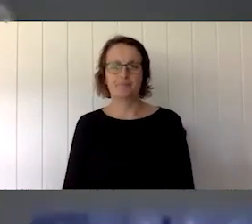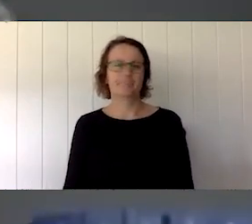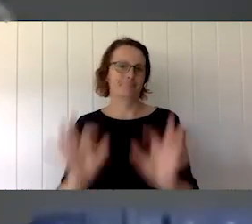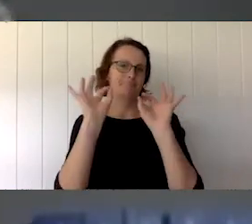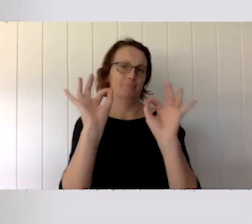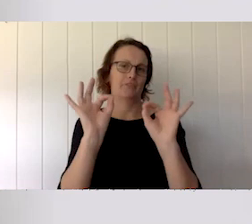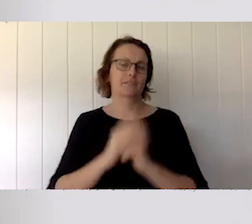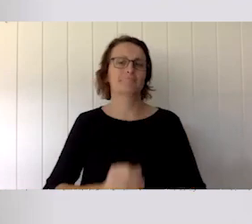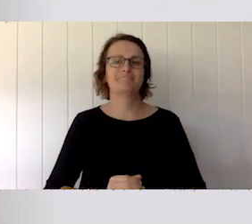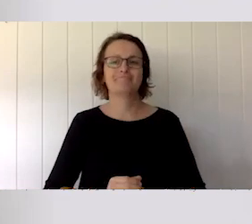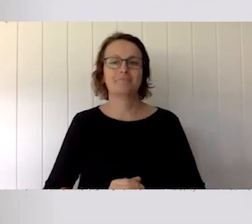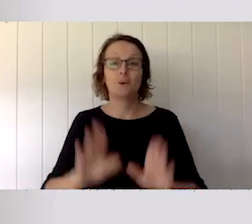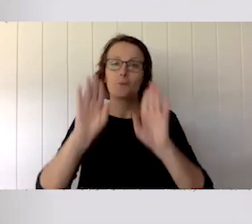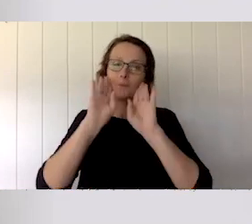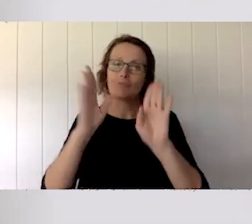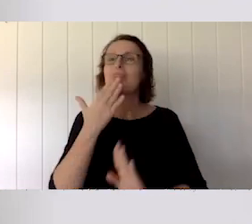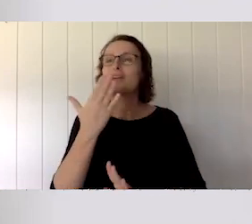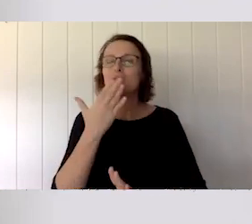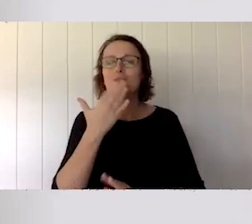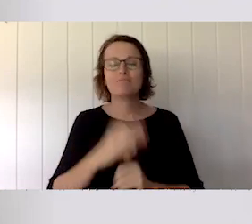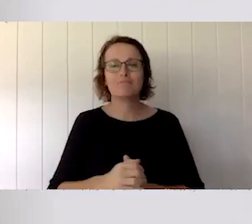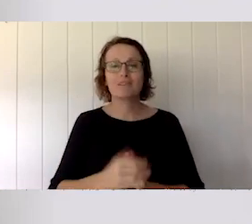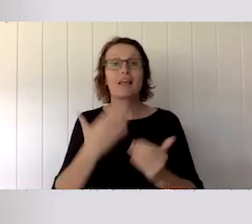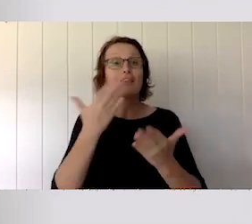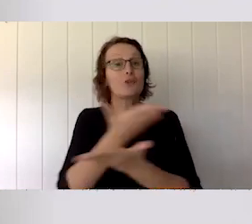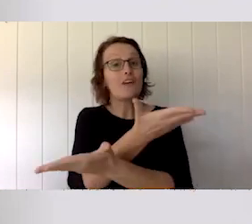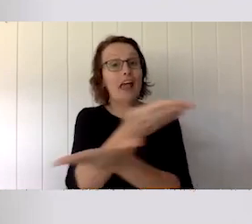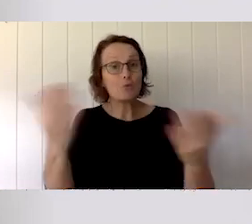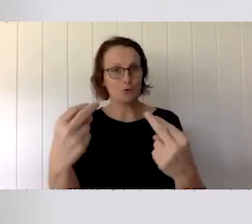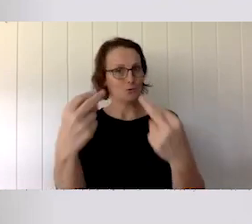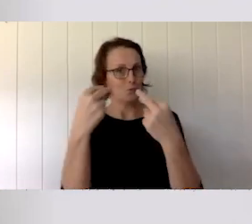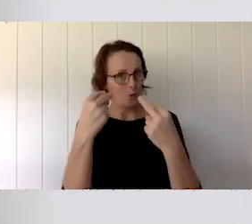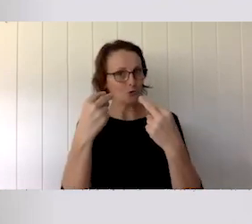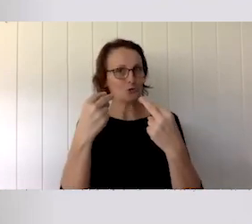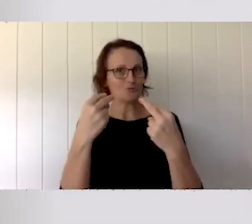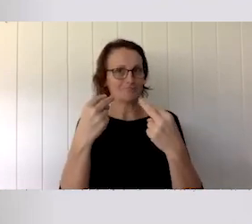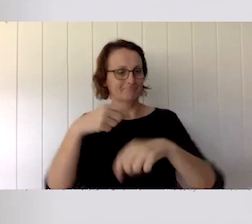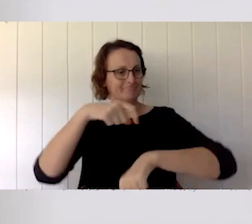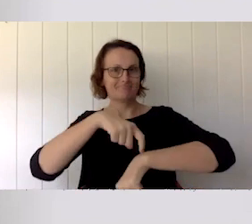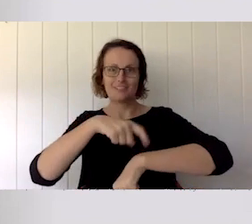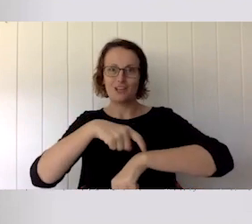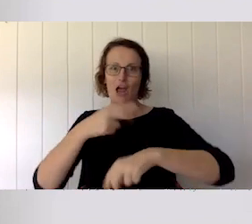There we go. >> DANIEL MURRAY: Brilliant. Wonderful. Thank you. And thanks, everyone, for making the time to spend this afternoon through